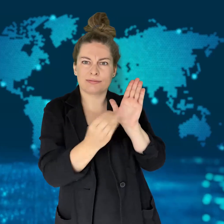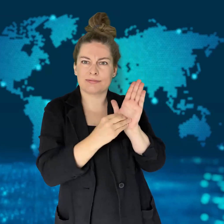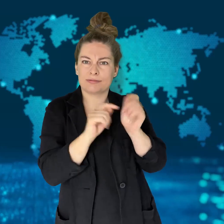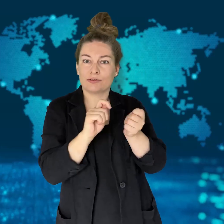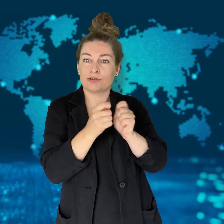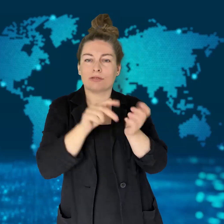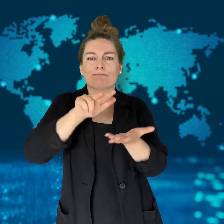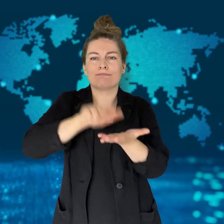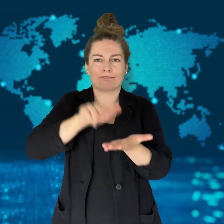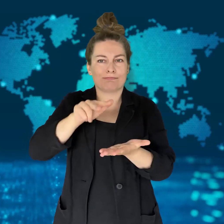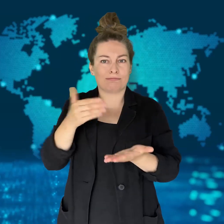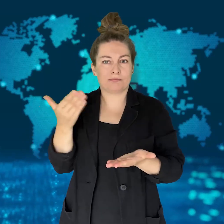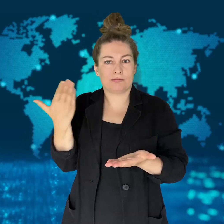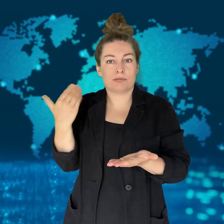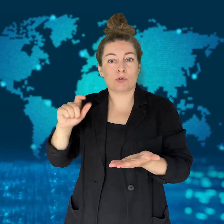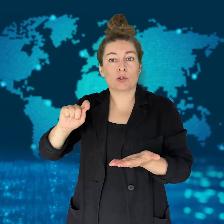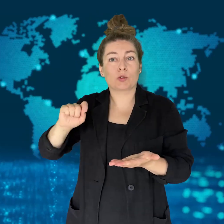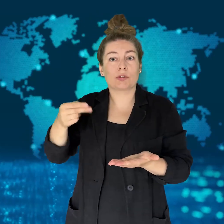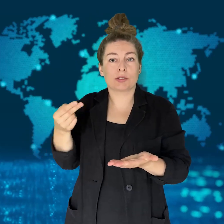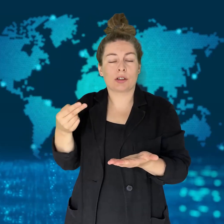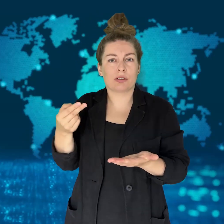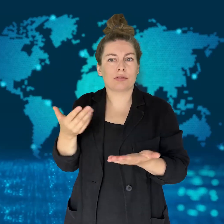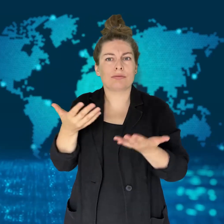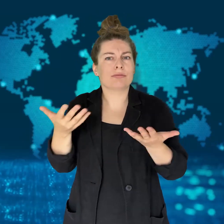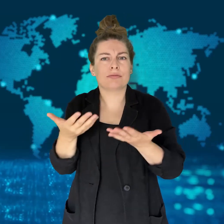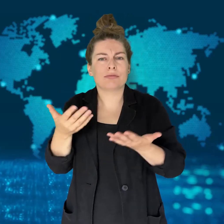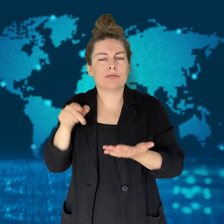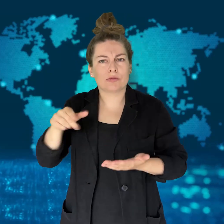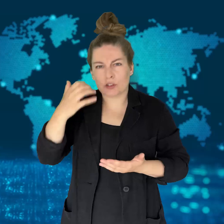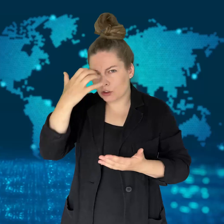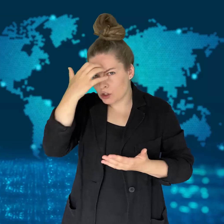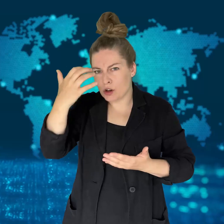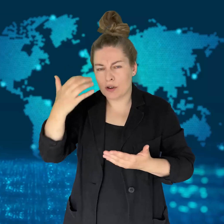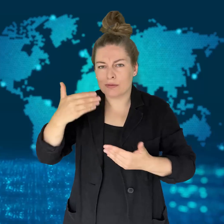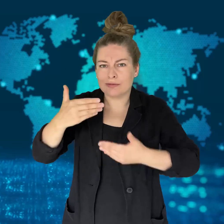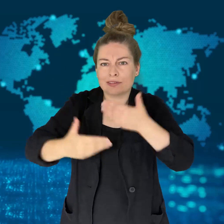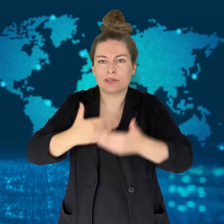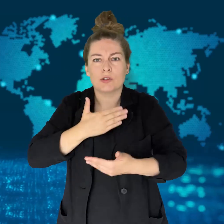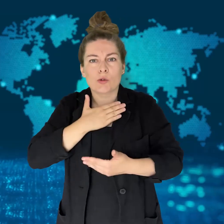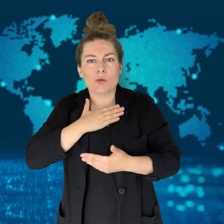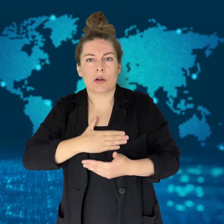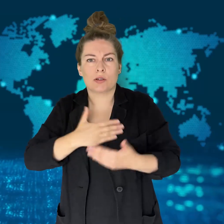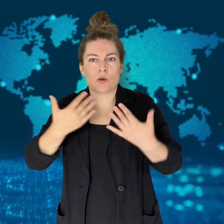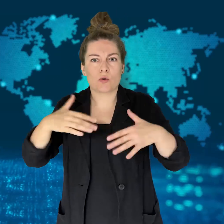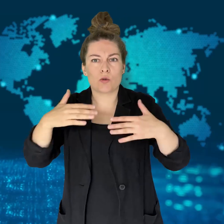The change in the citizenship law took place last Thursday.